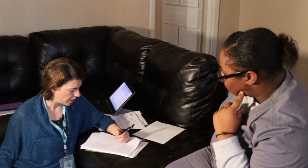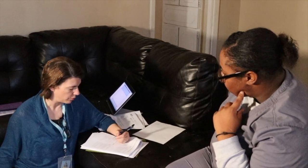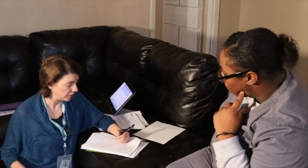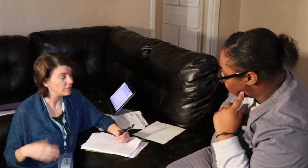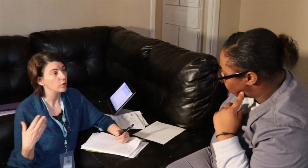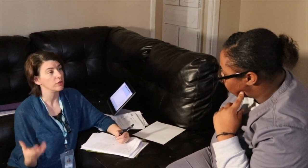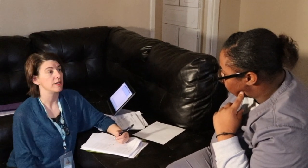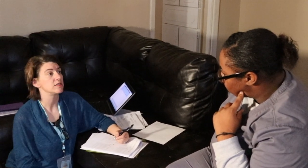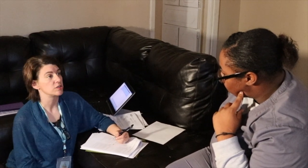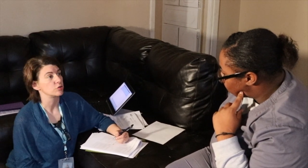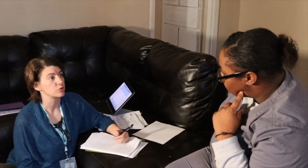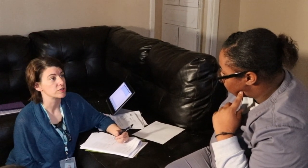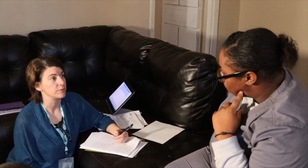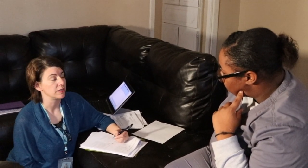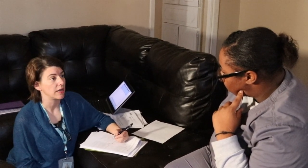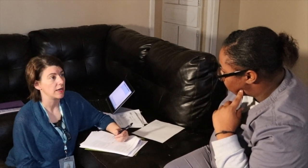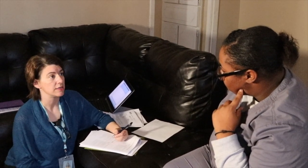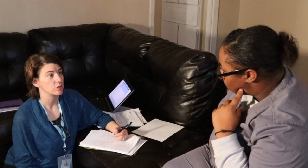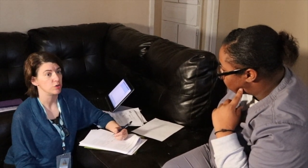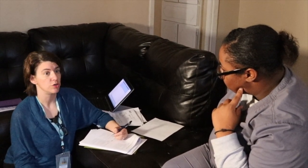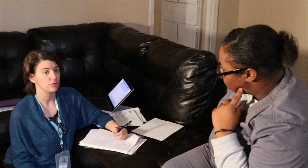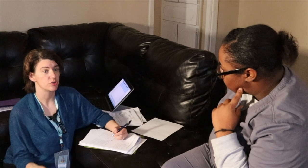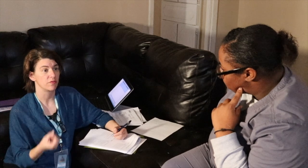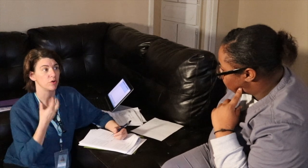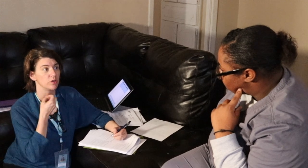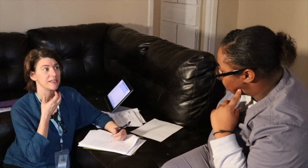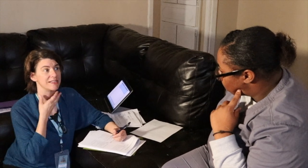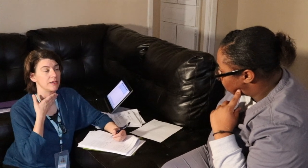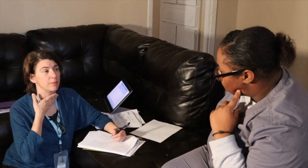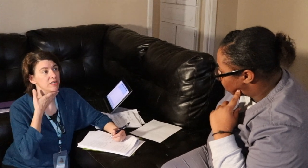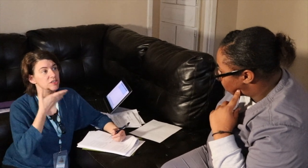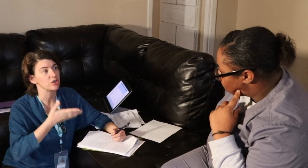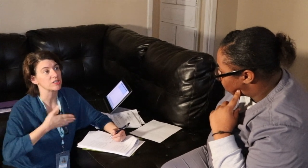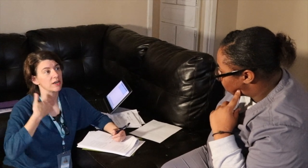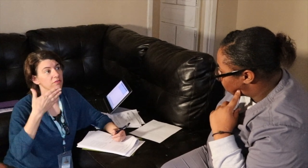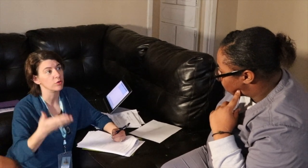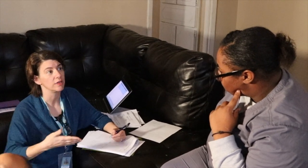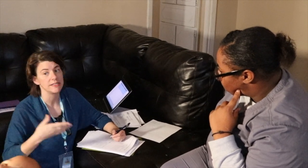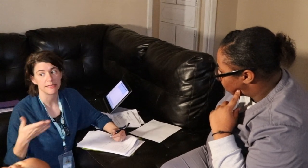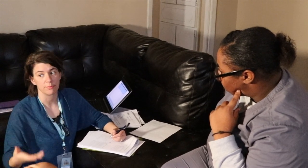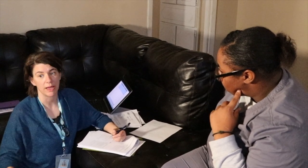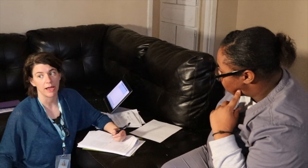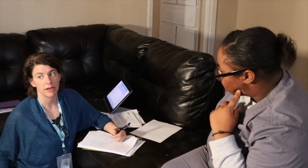Um, will he vocalize to social stimuli? So, you start vocalizing to him and he starts vocalizing back.